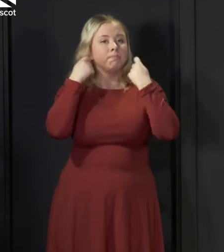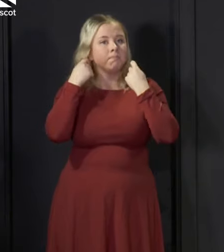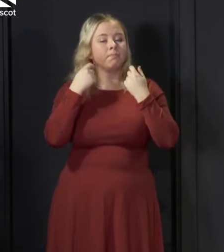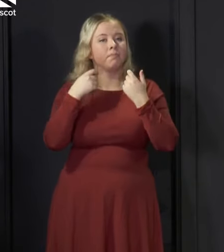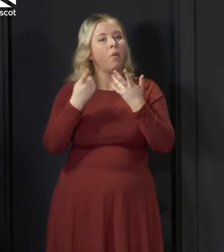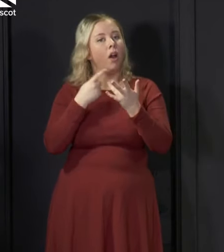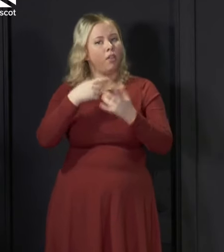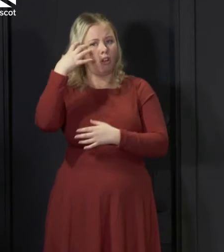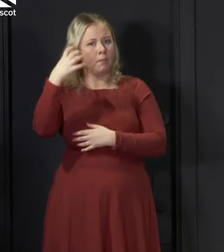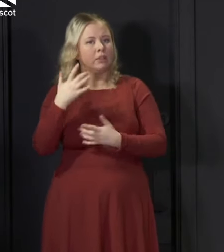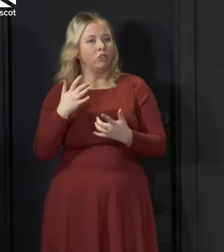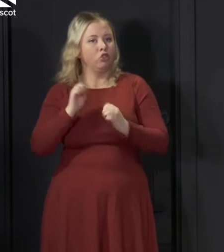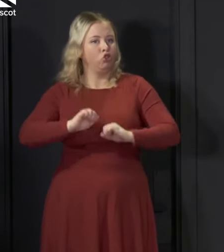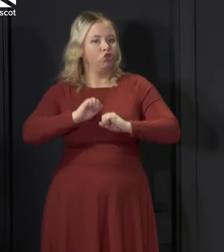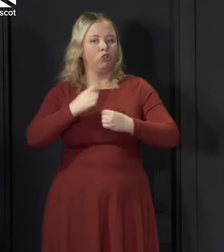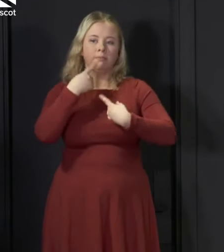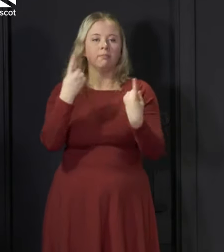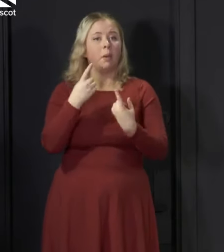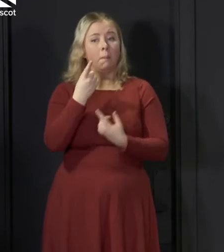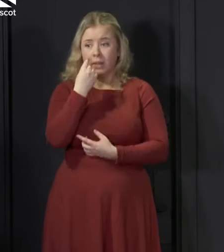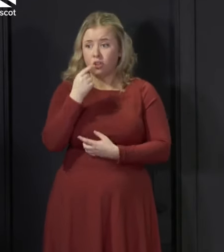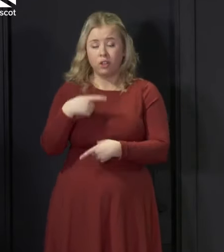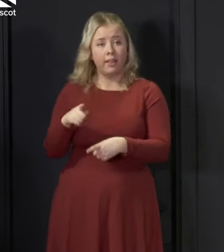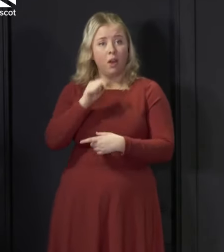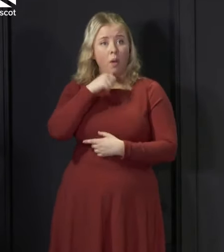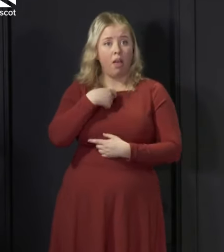other governments haven't yet. I don't know, they might, they might not, I've got no criticism